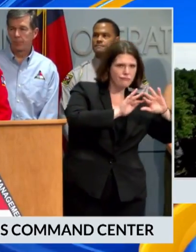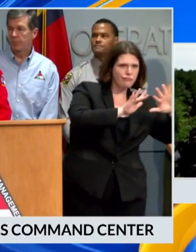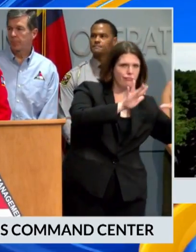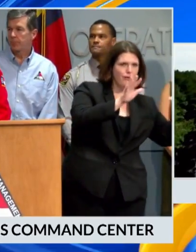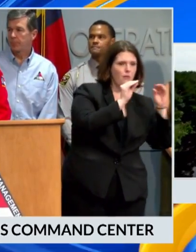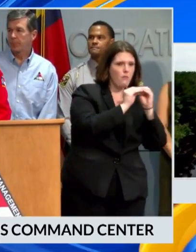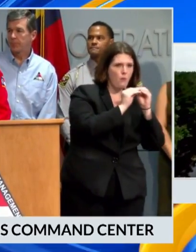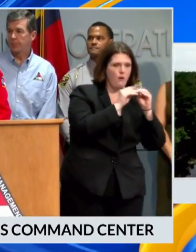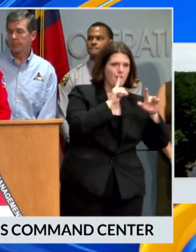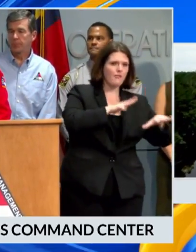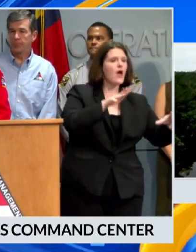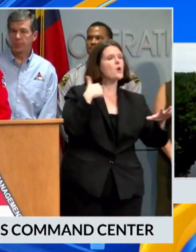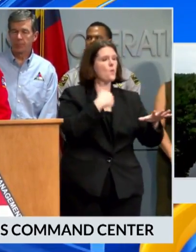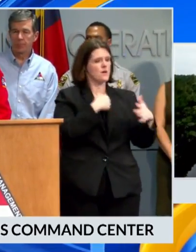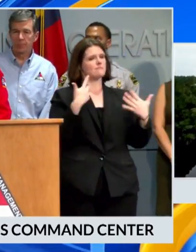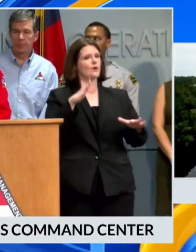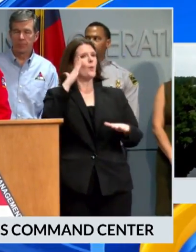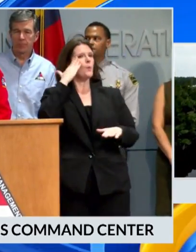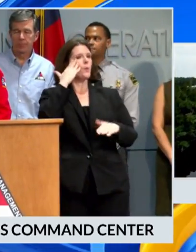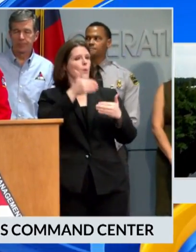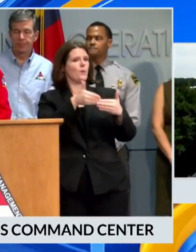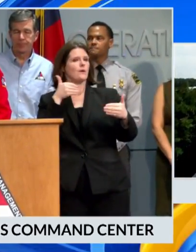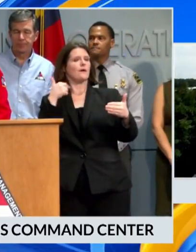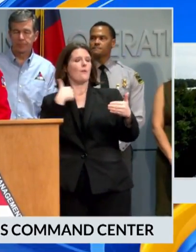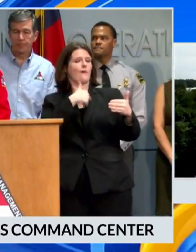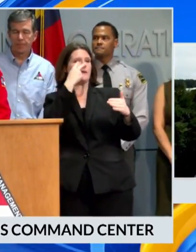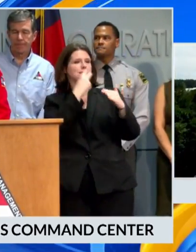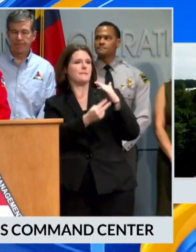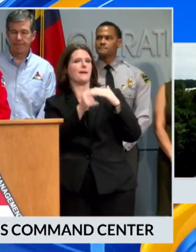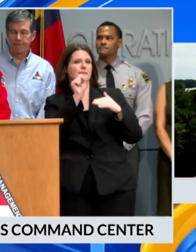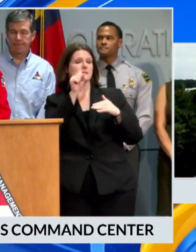MAP BEFORE YOU HOW THE BLACK DOTS ARE MOVING LITTLE